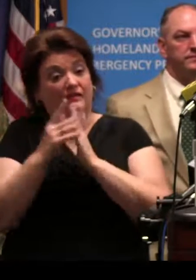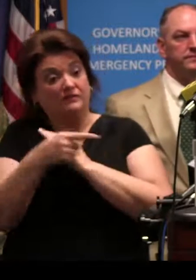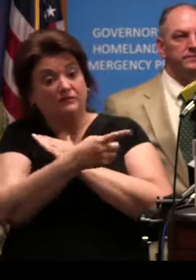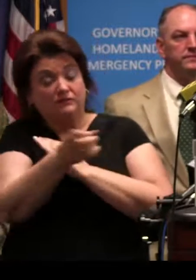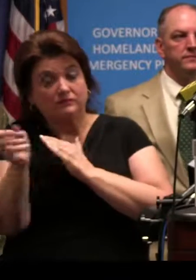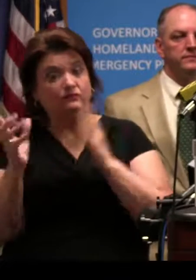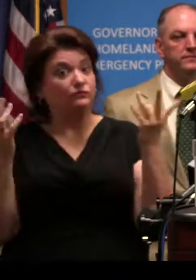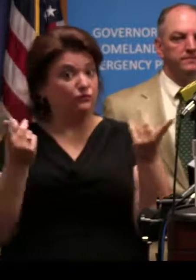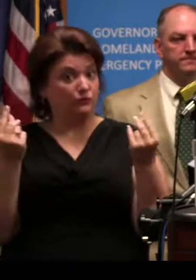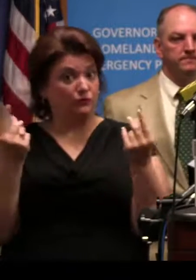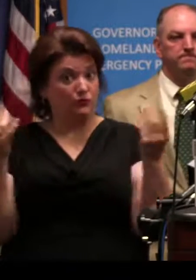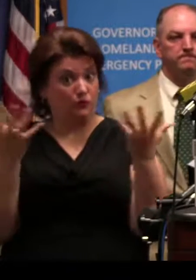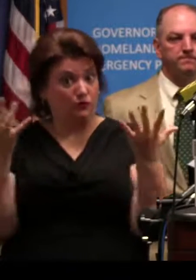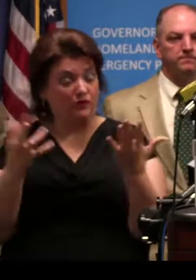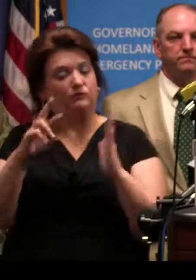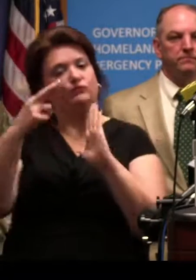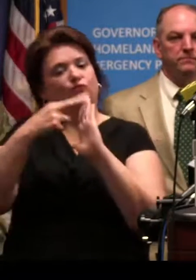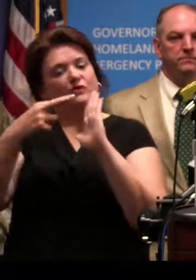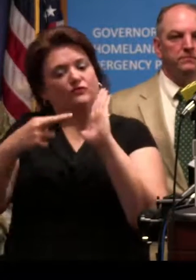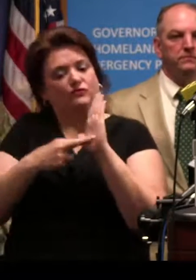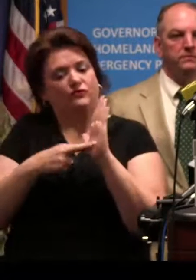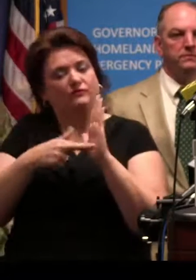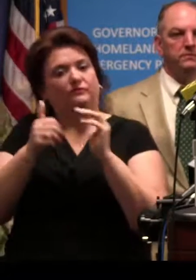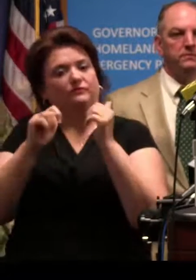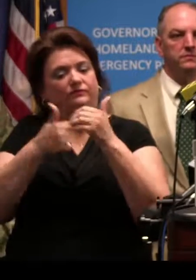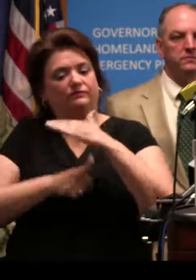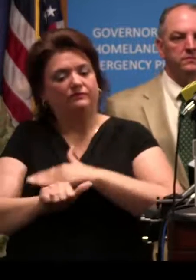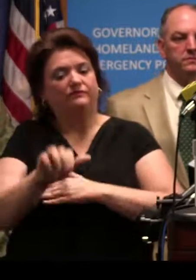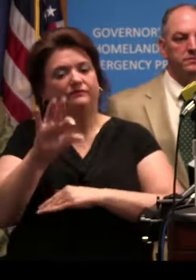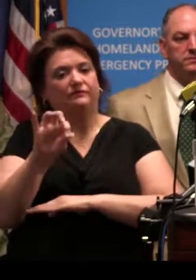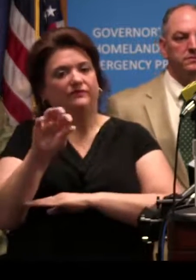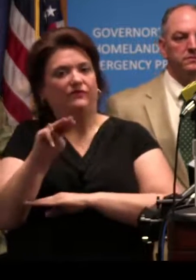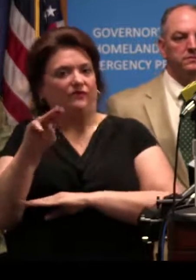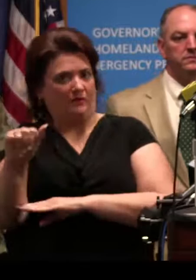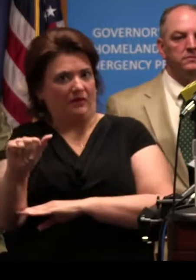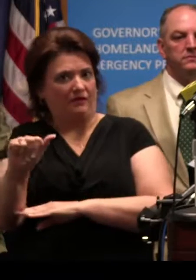we're not going to know what your needs are into you do register that